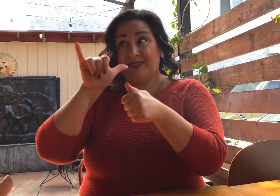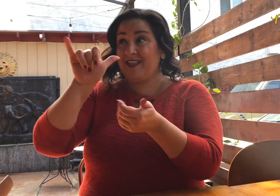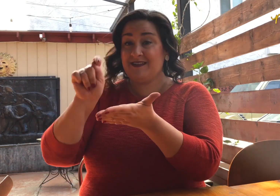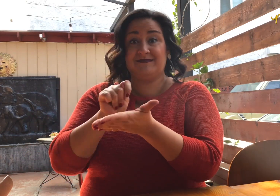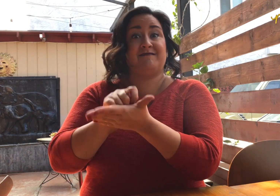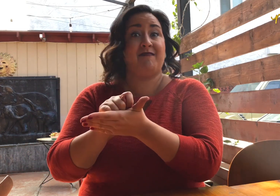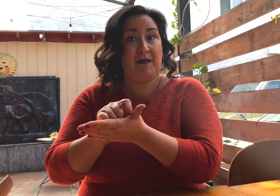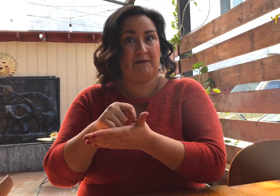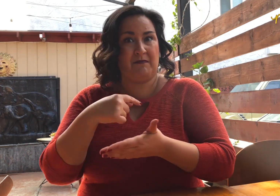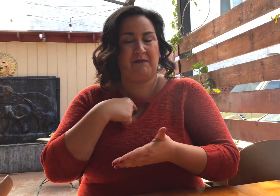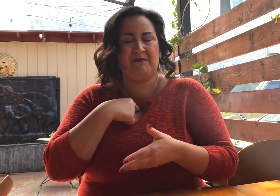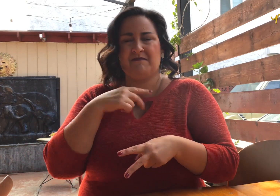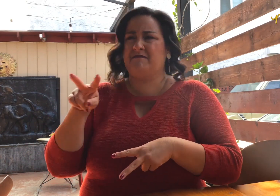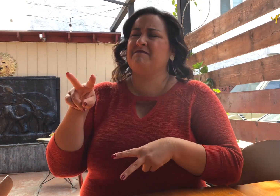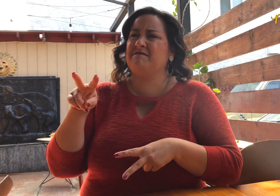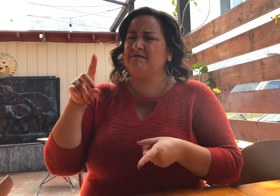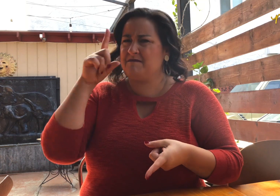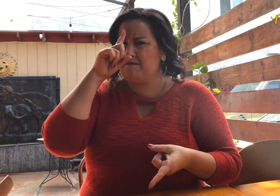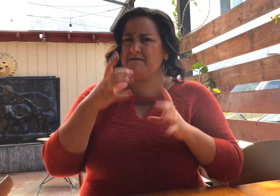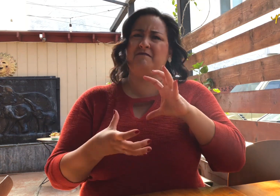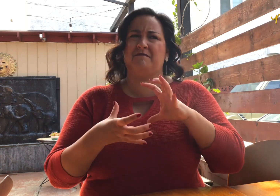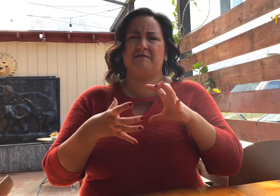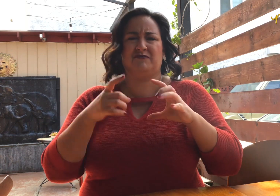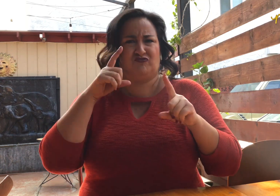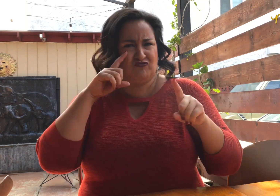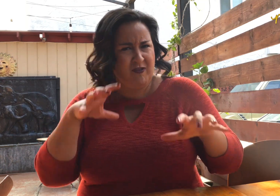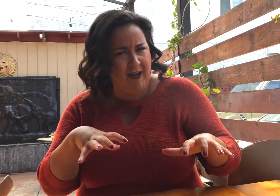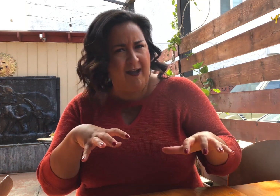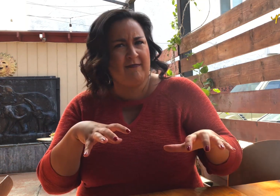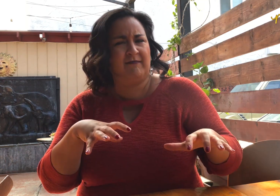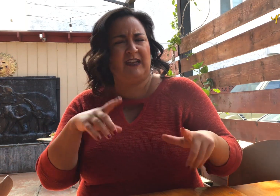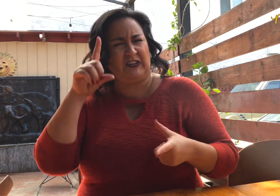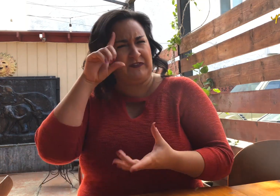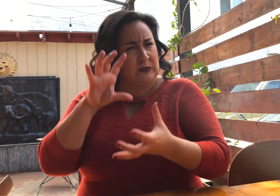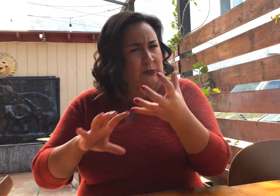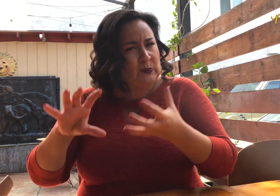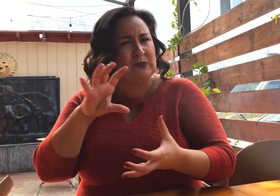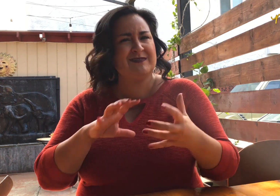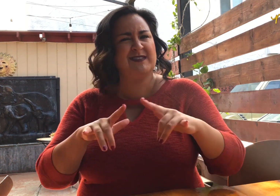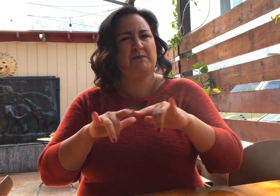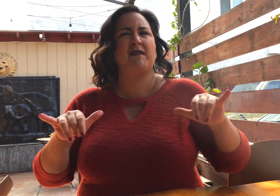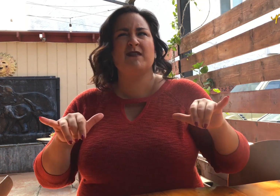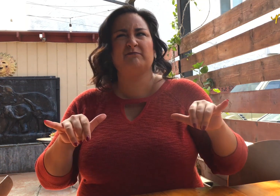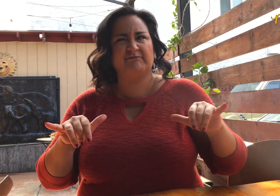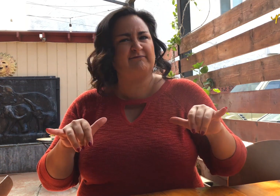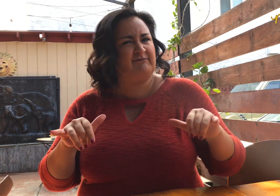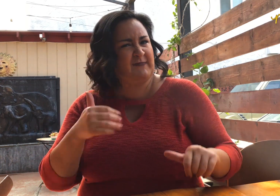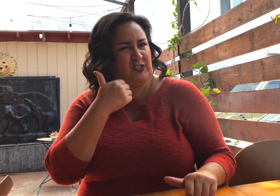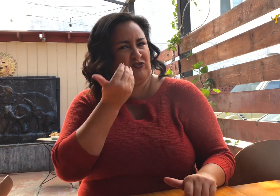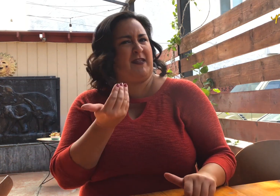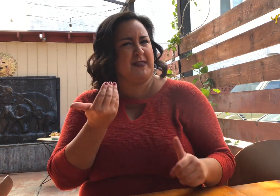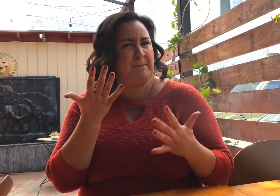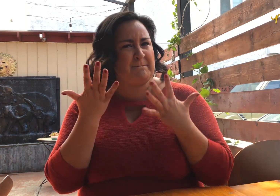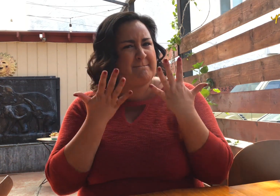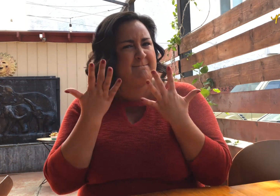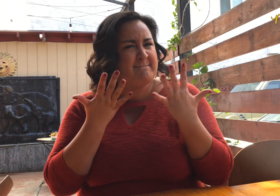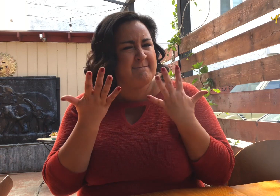I remember feeling shocked, confused and at the same time, ashamed.